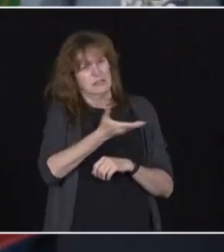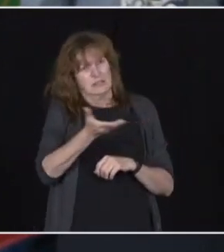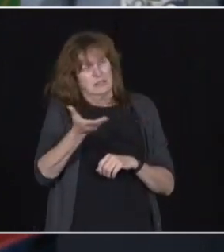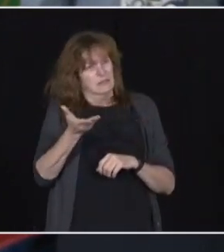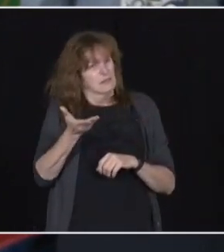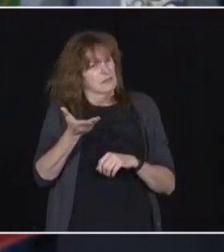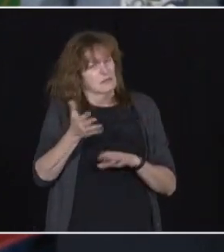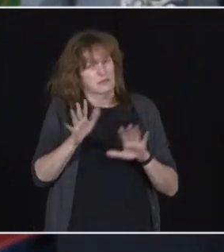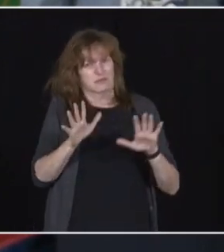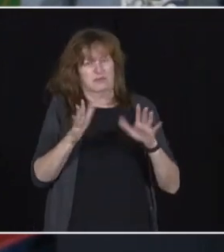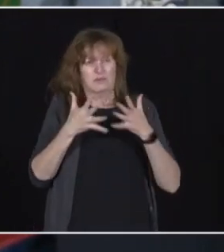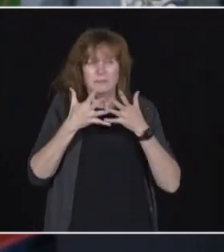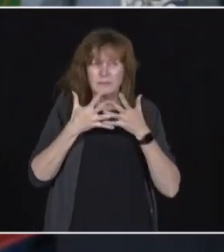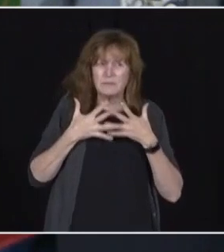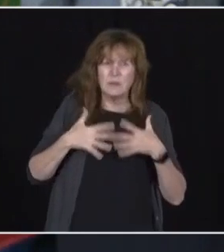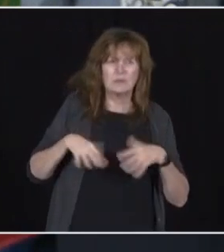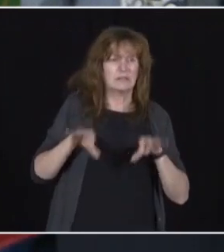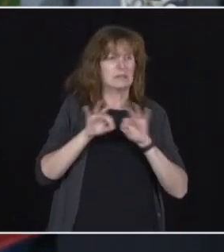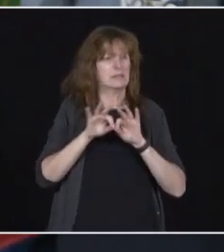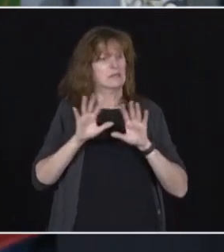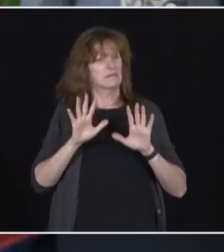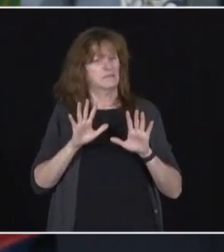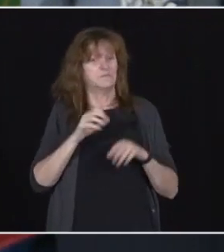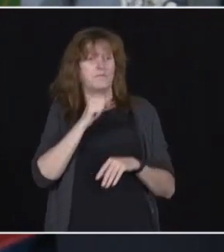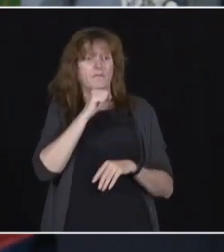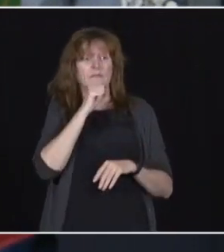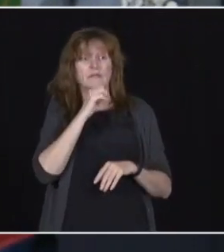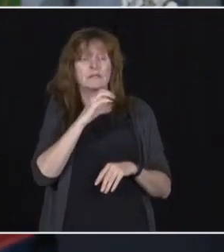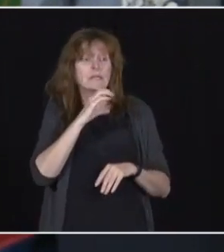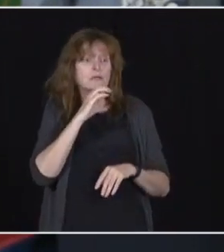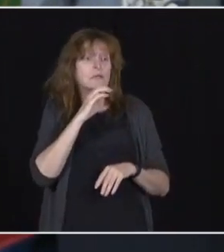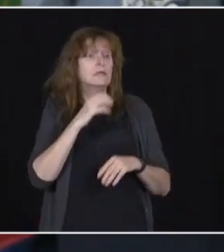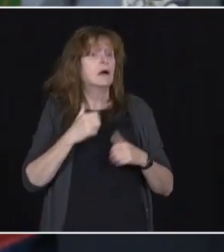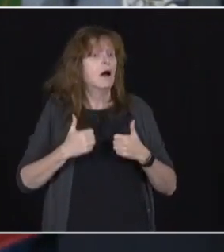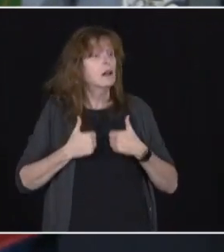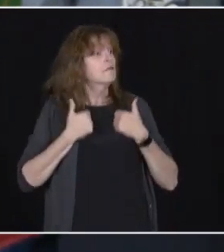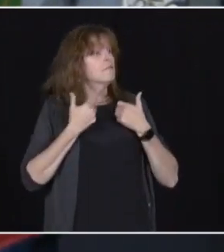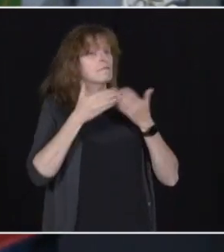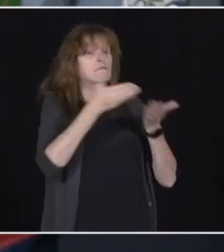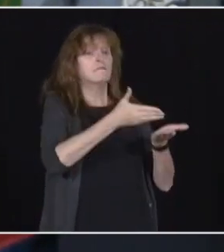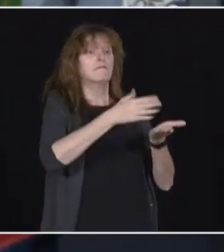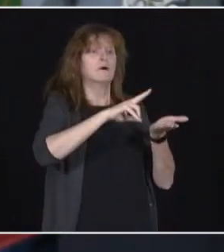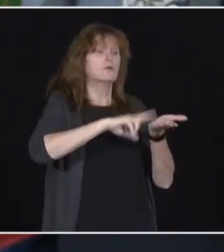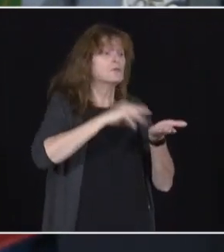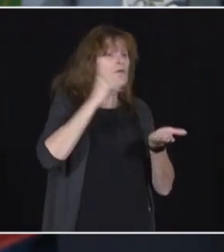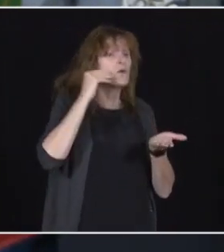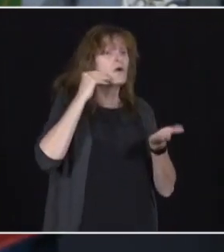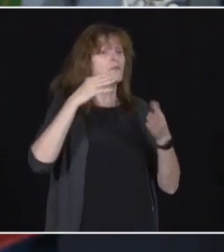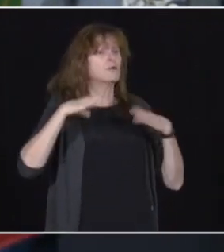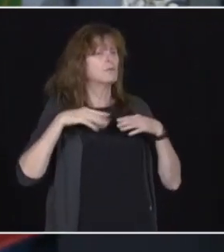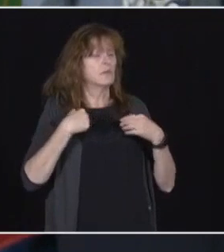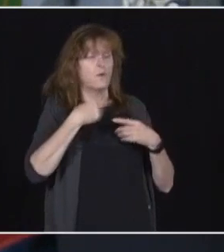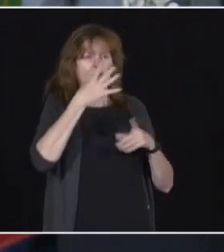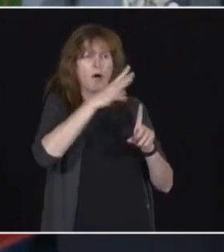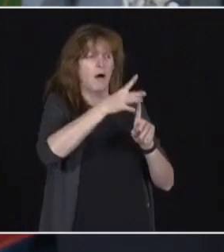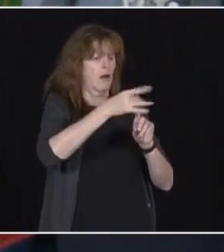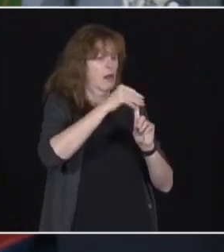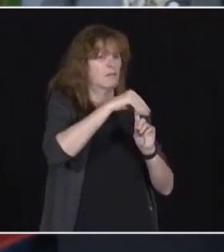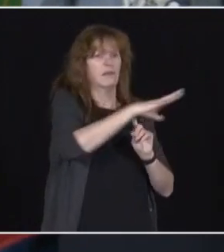As you know, we are moving forward on that. But our number one priority, Mike, is to protect the seniors that are in the long-term care.